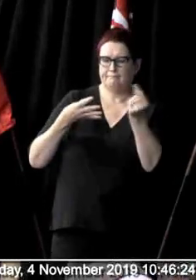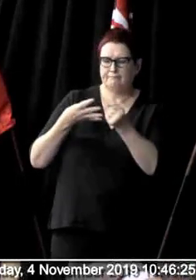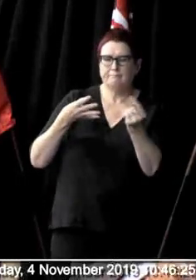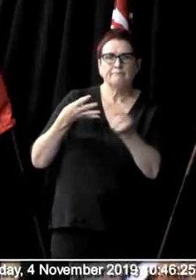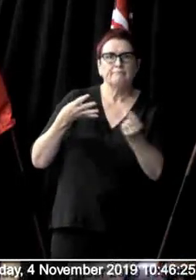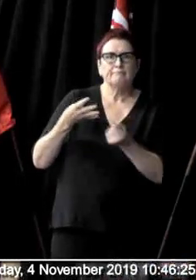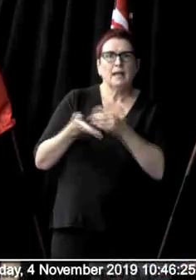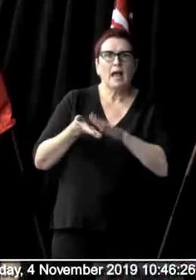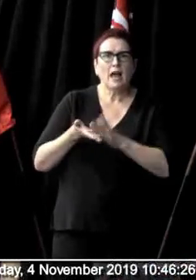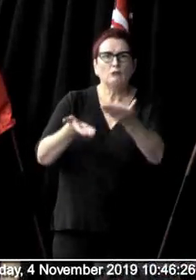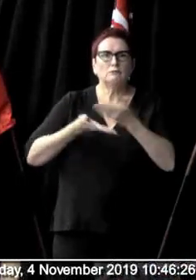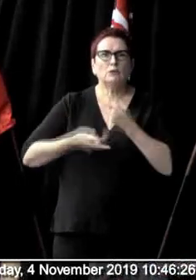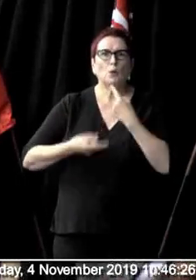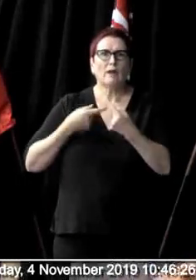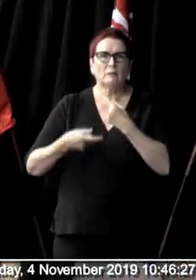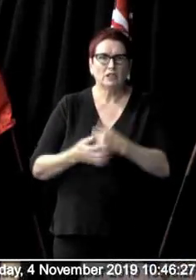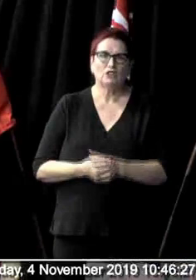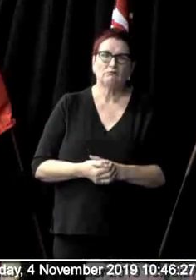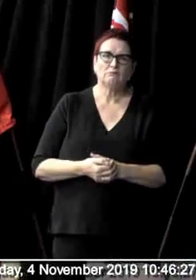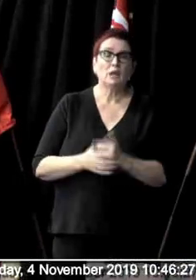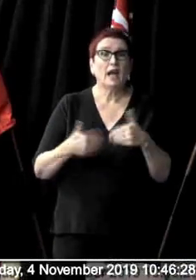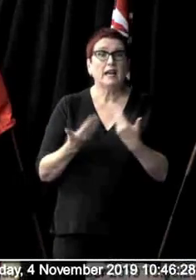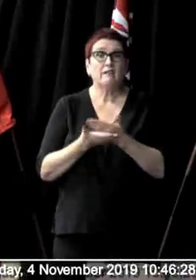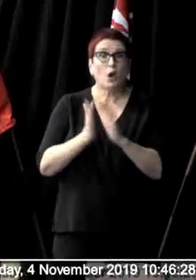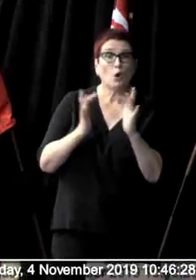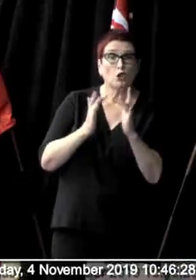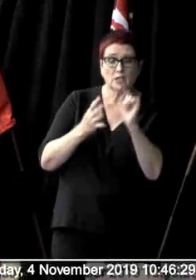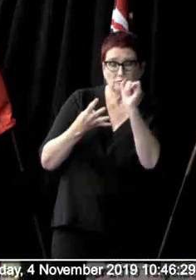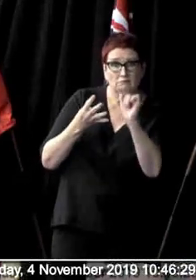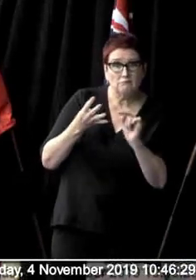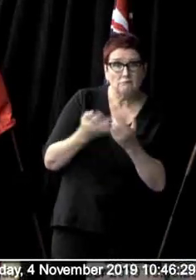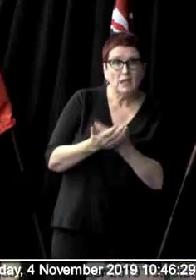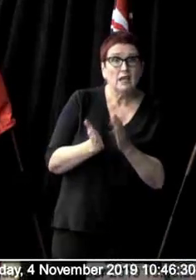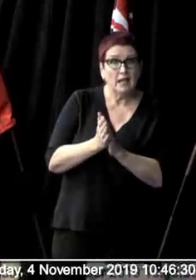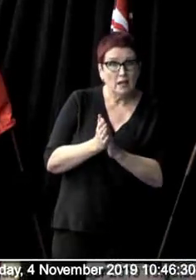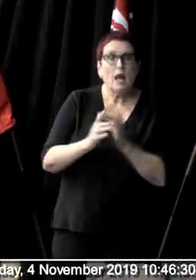provision and contact details, as well as the supports that are available